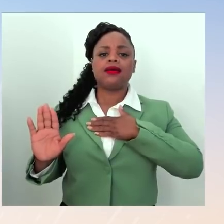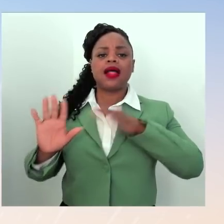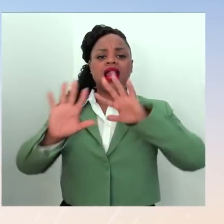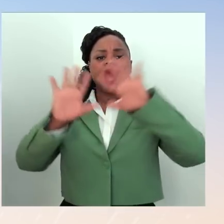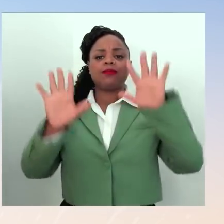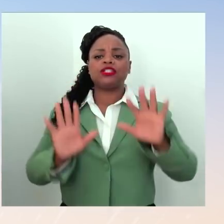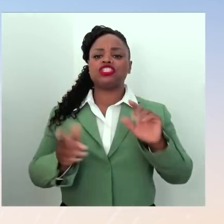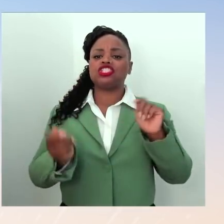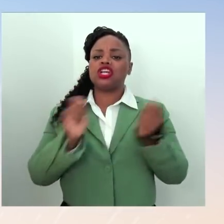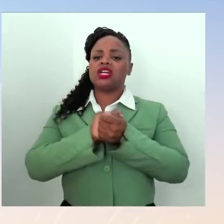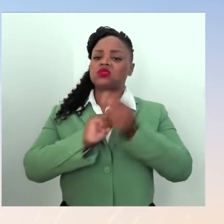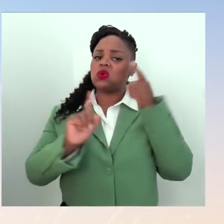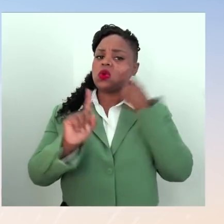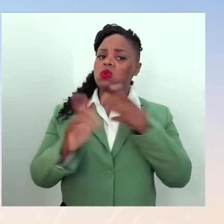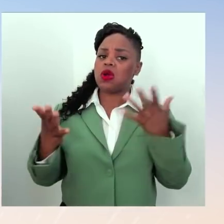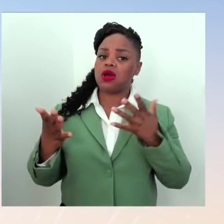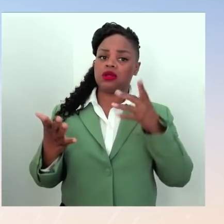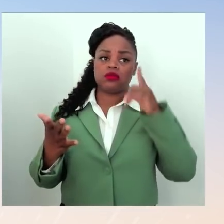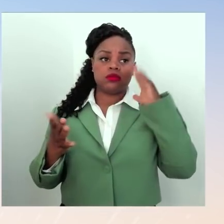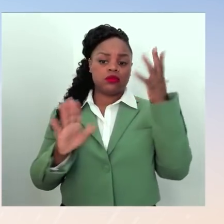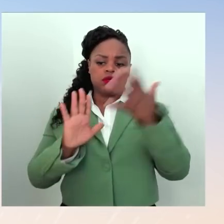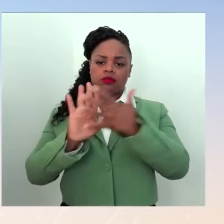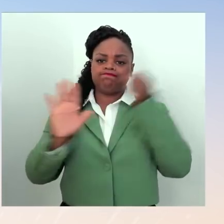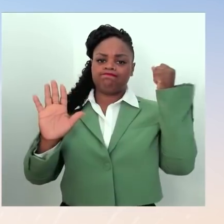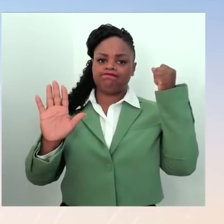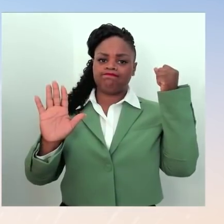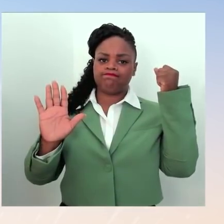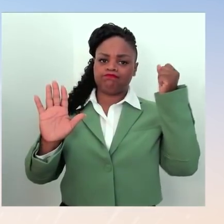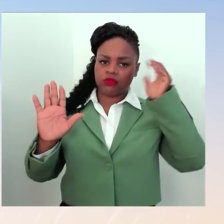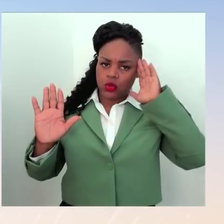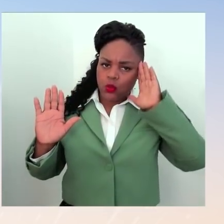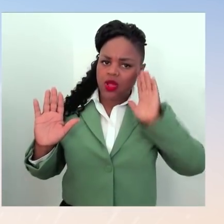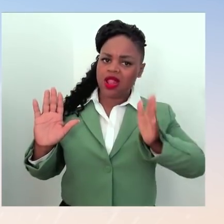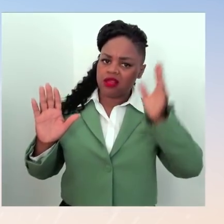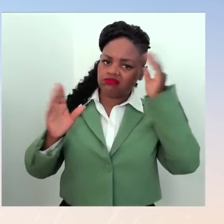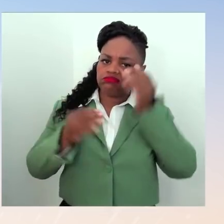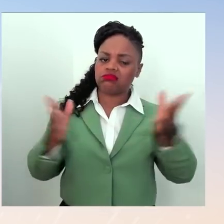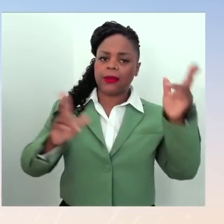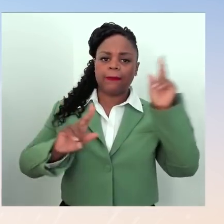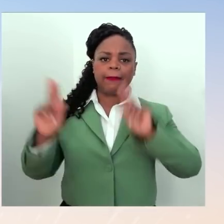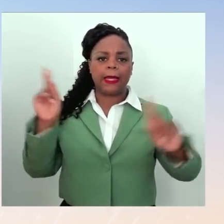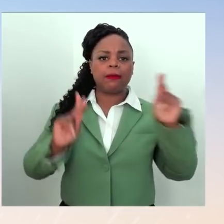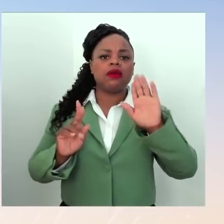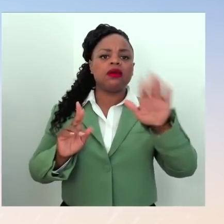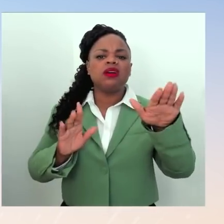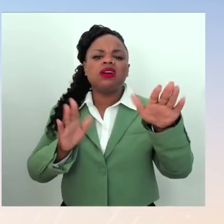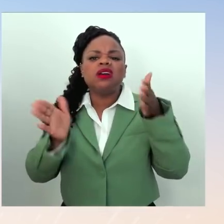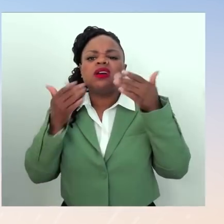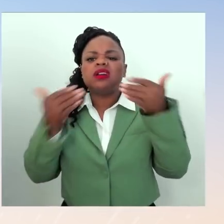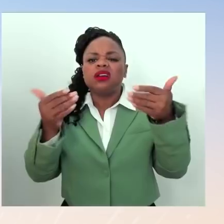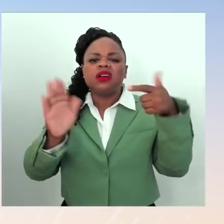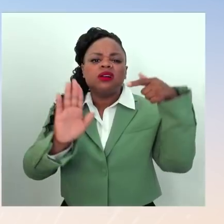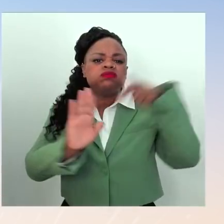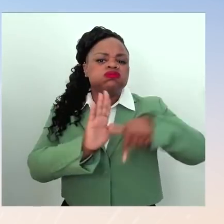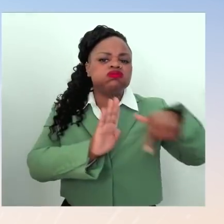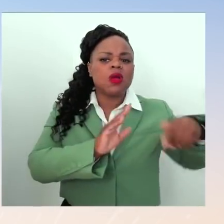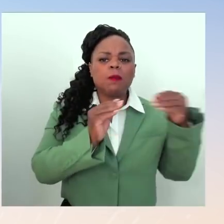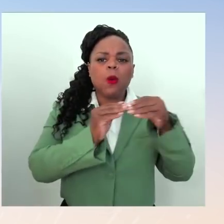get the producers to drill more here, and we can address the fossil fuel future later"? Ms. Psaki: Well, again, Peter,